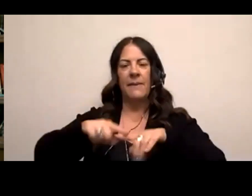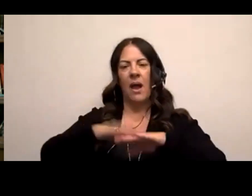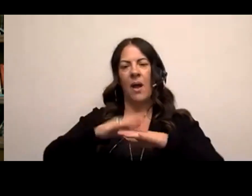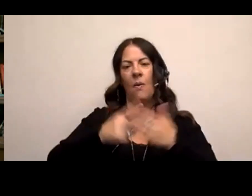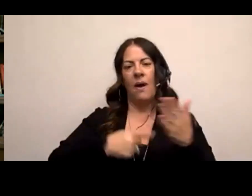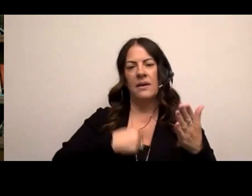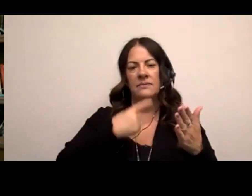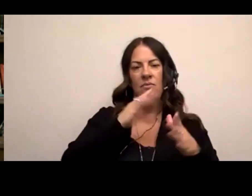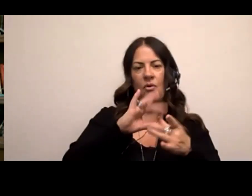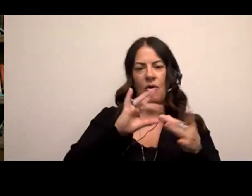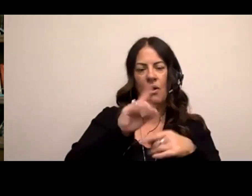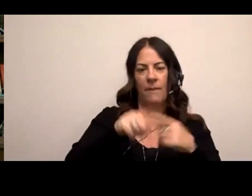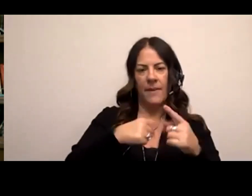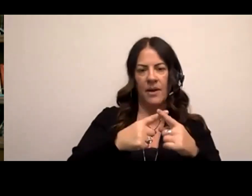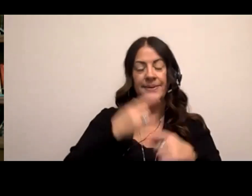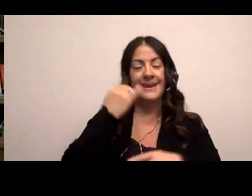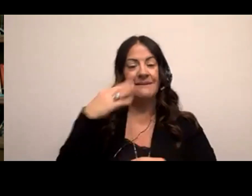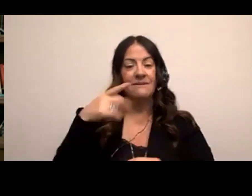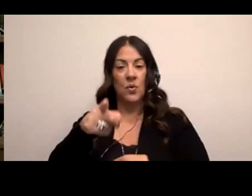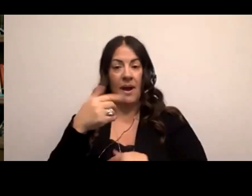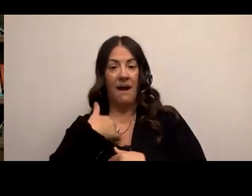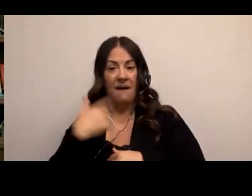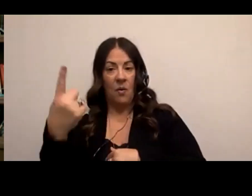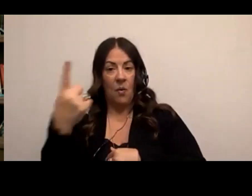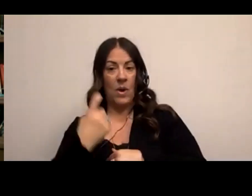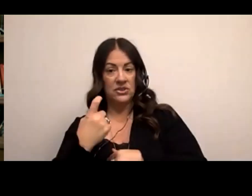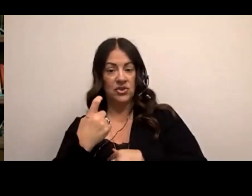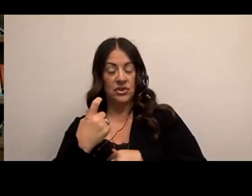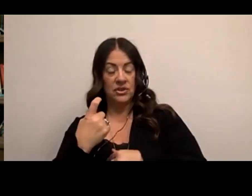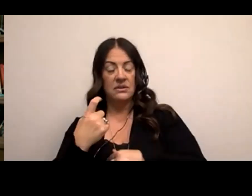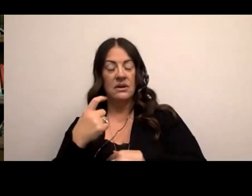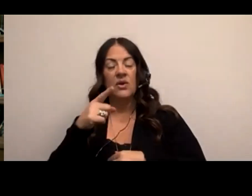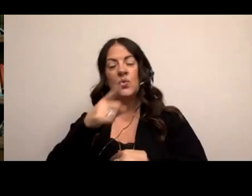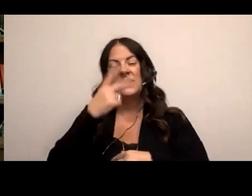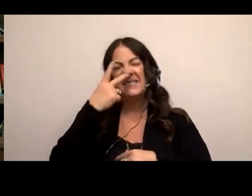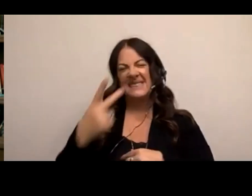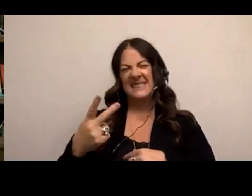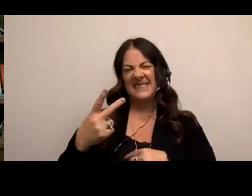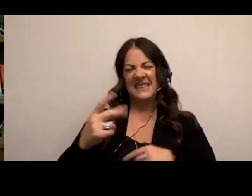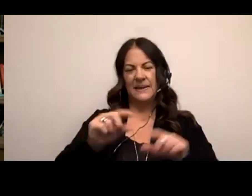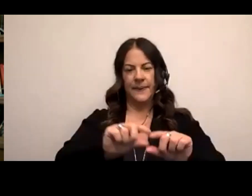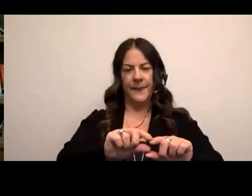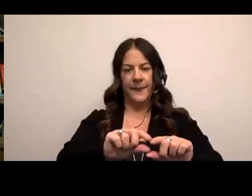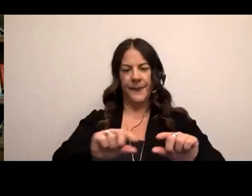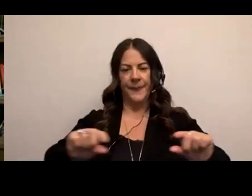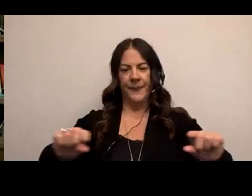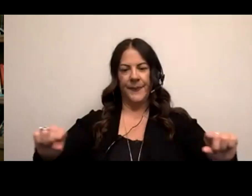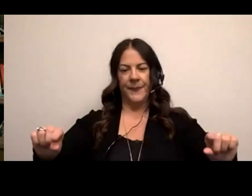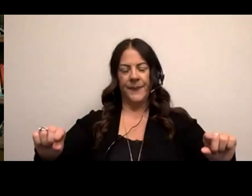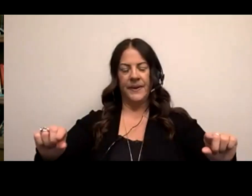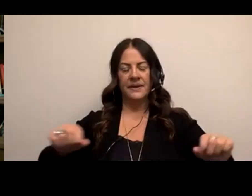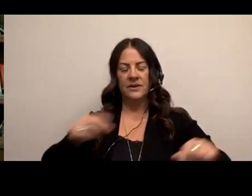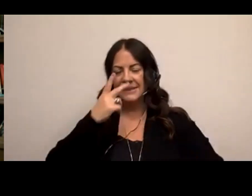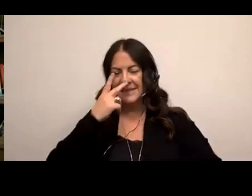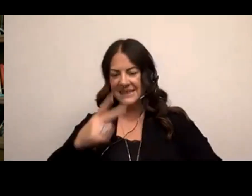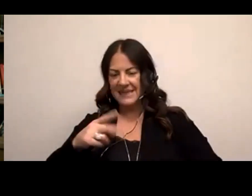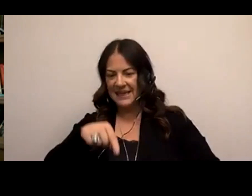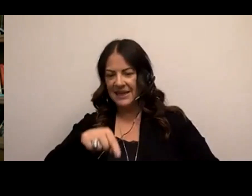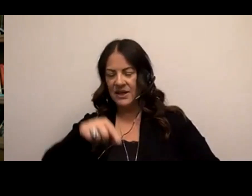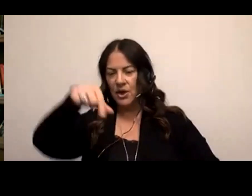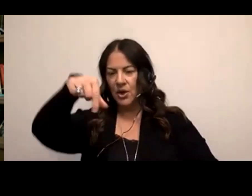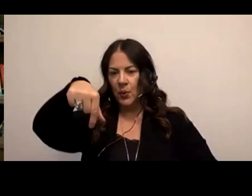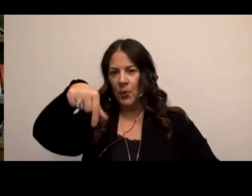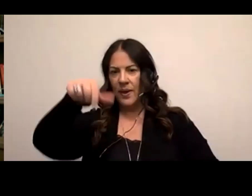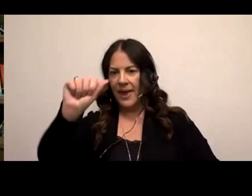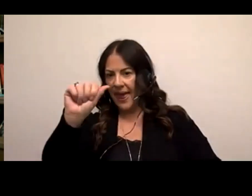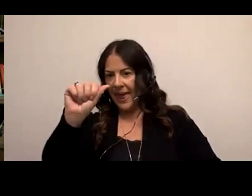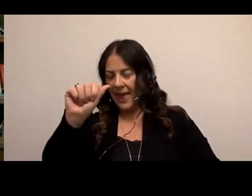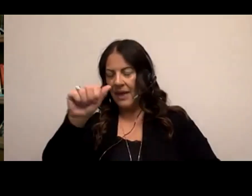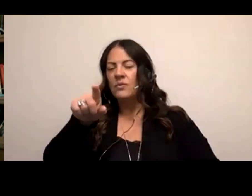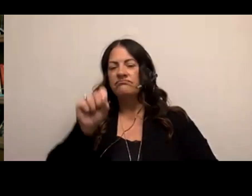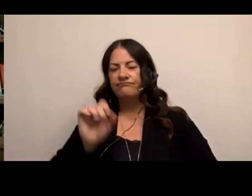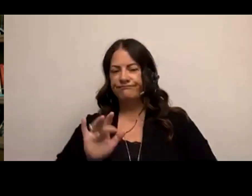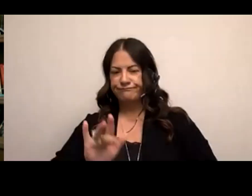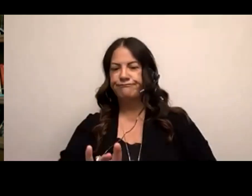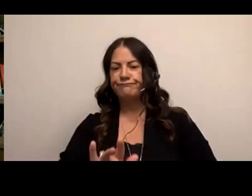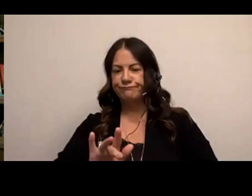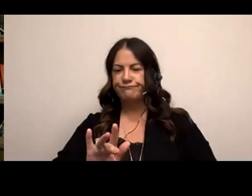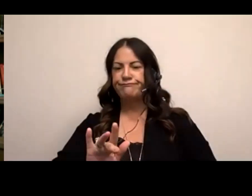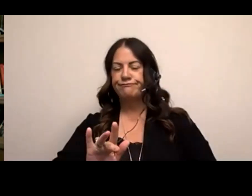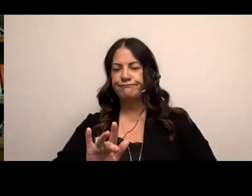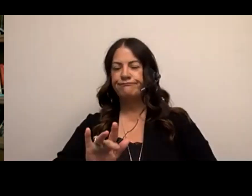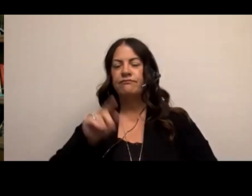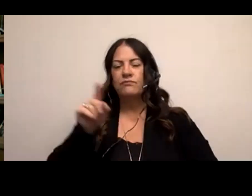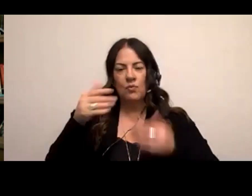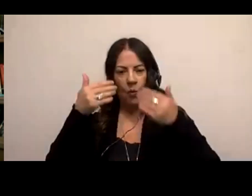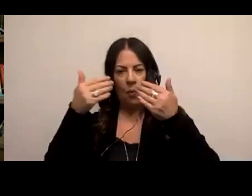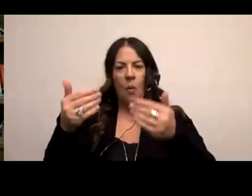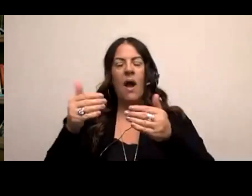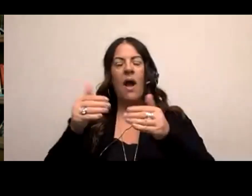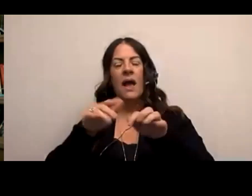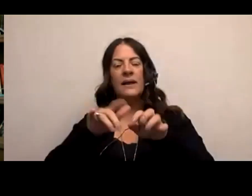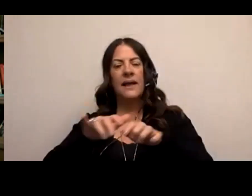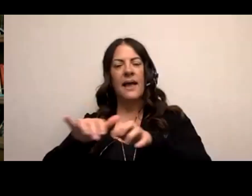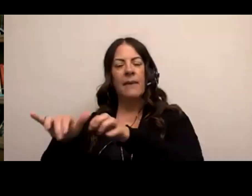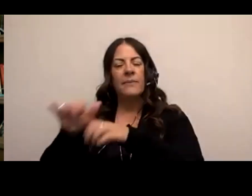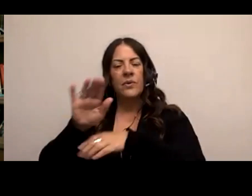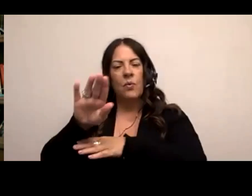SOMETHING ELSE IS IF YOU HAVE A QUESTION DURING THE WEBINAR IN THE Q AND A WHAT WE'RE GOING TO DO IS SAVE